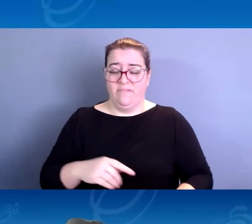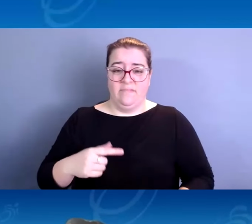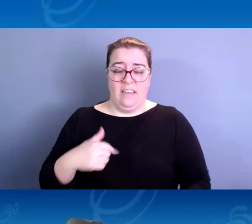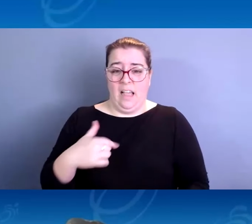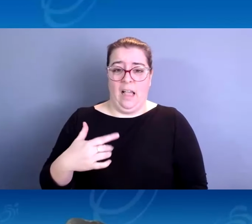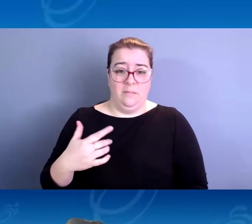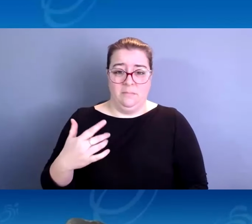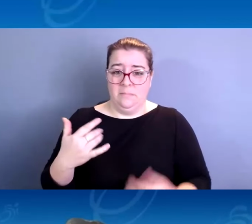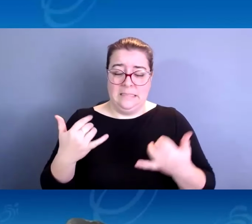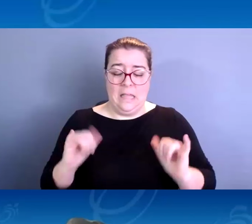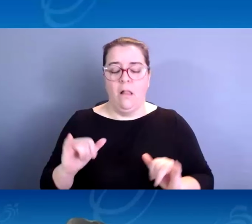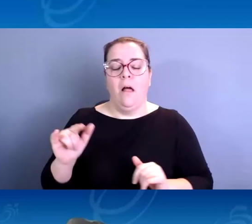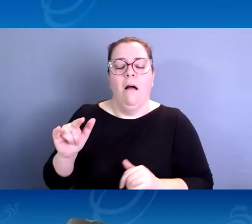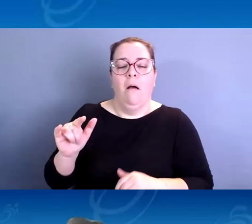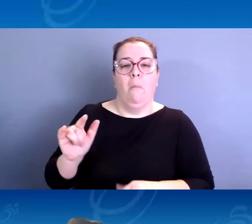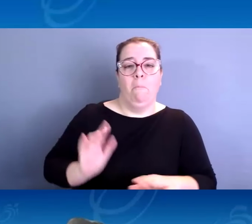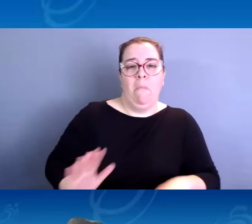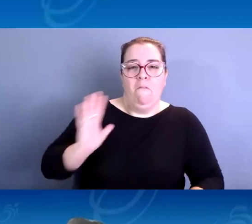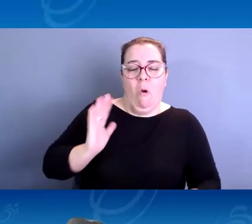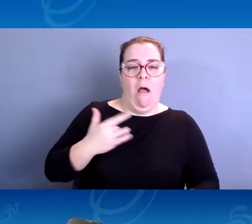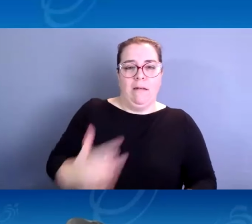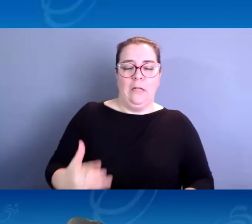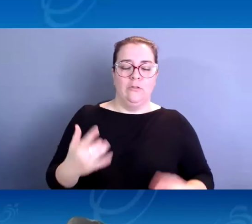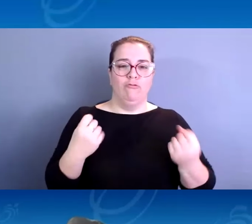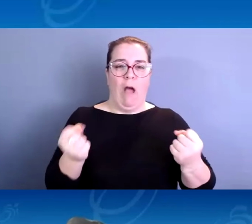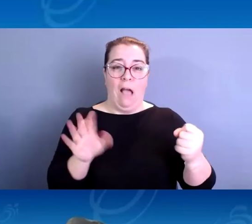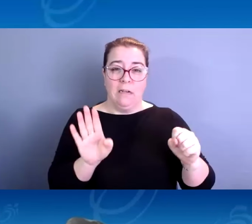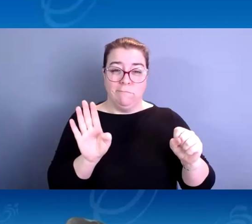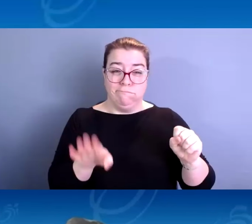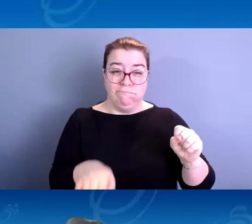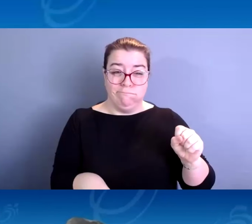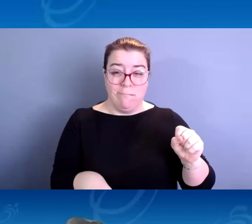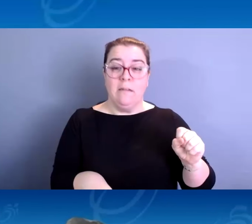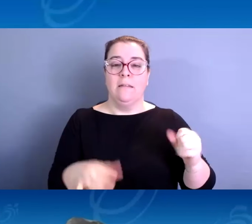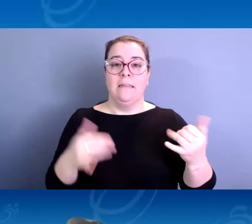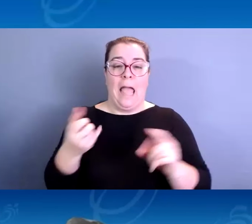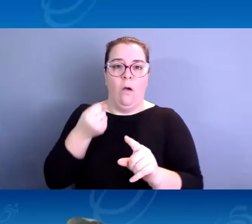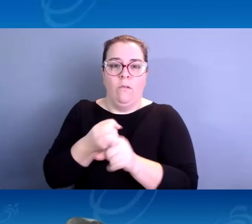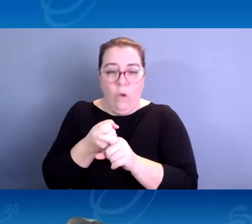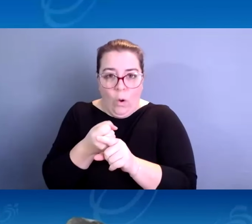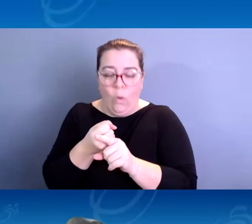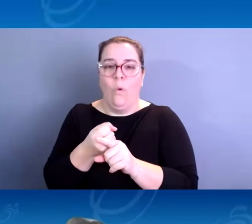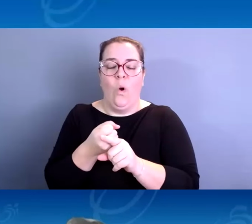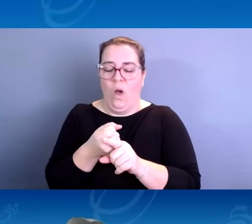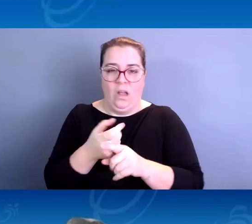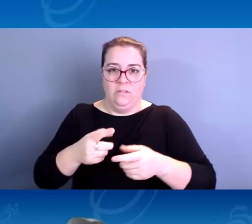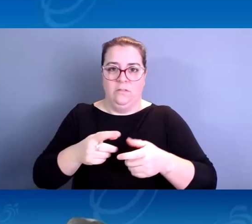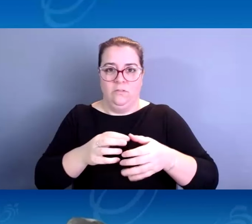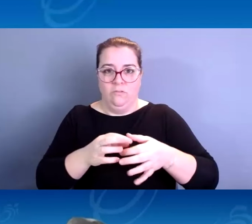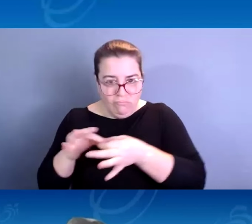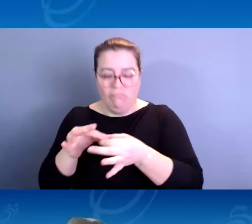that I have a heavy hand instead of a heavy foot sometimes. But, you know, society assumes that because of my disability, I'm less capable.